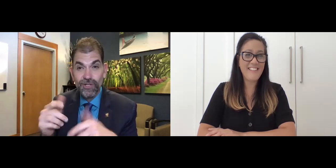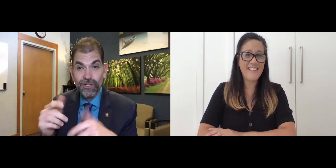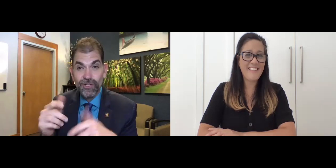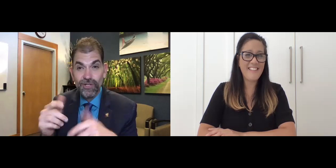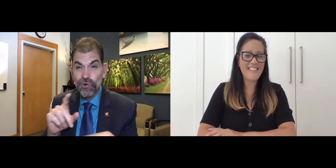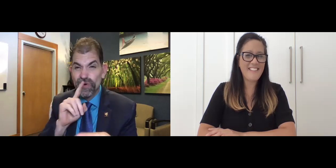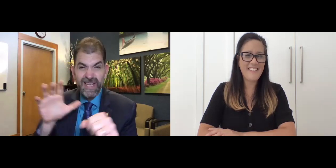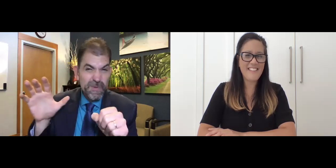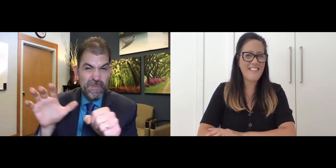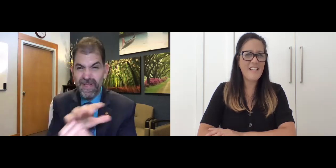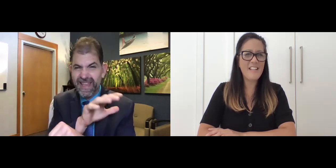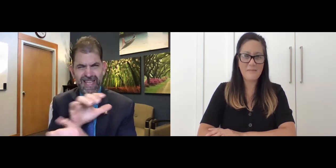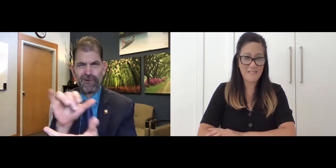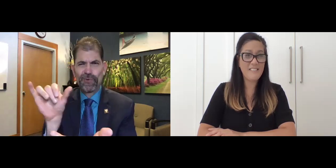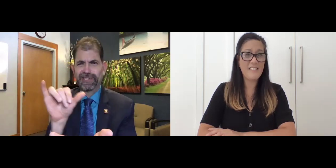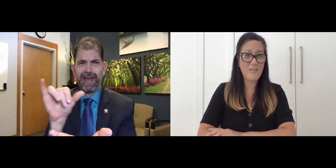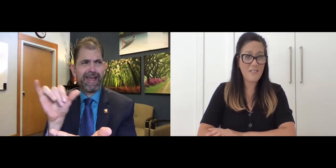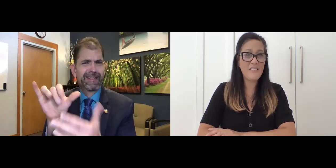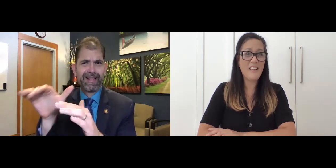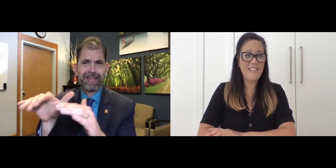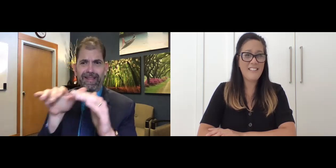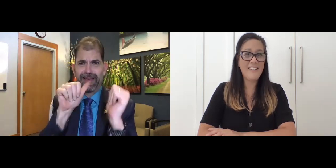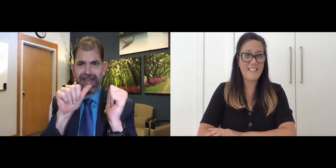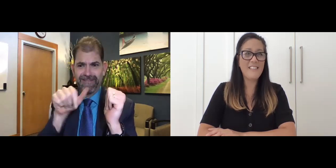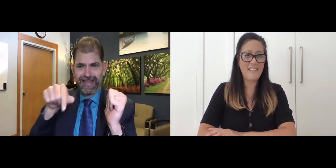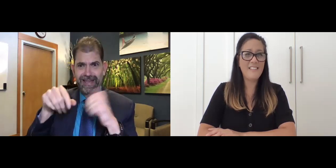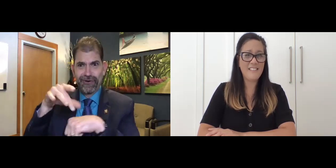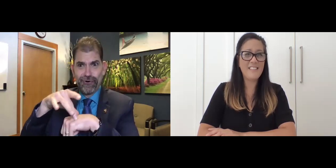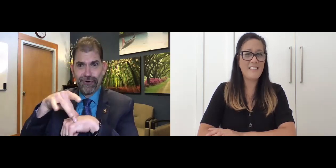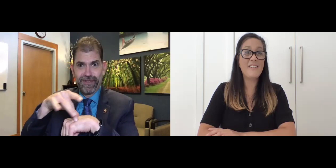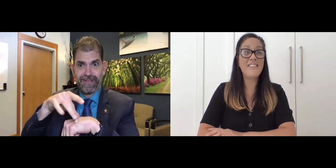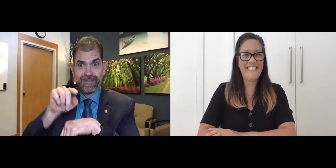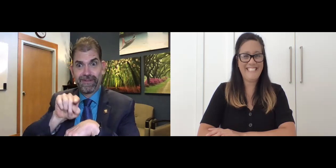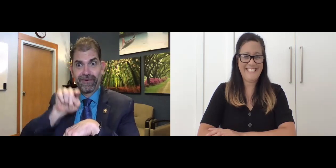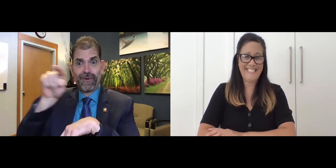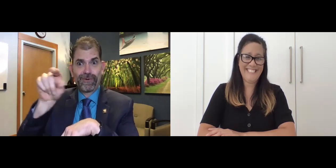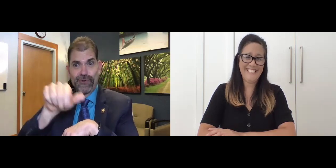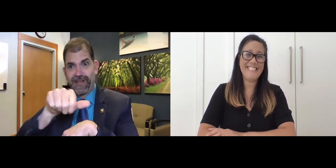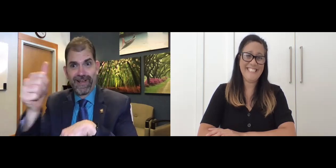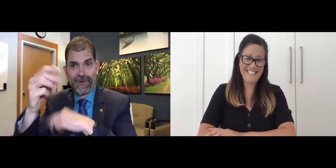It was incredible. It was like I had left planet earth